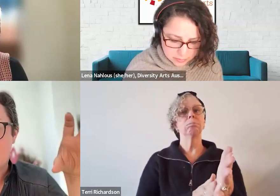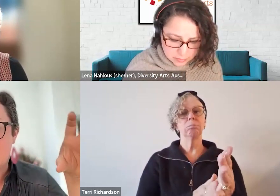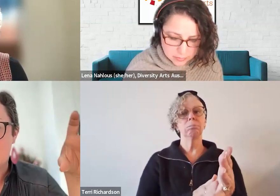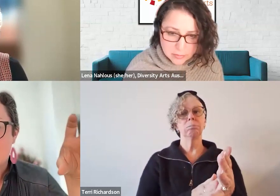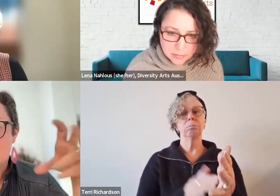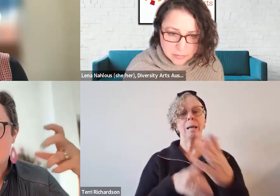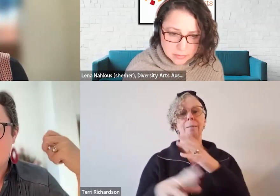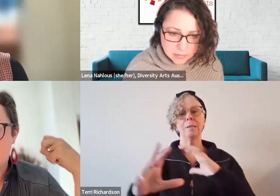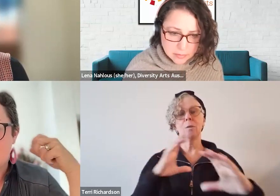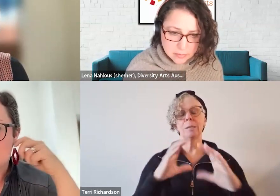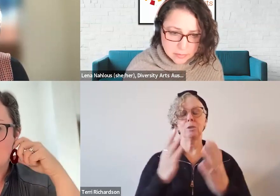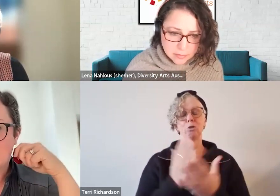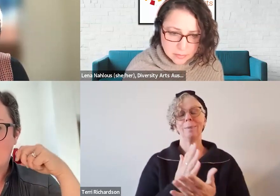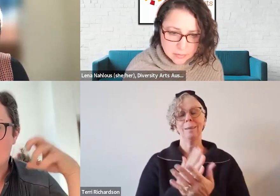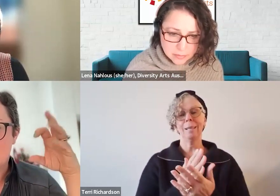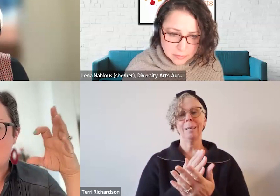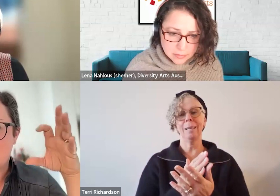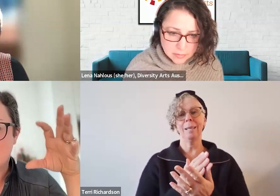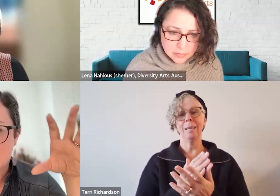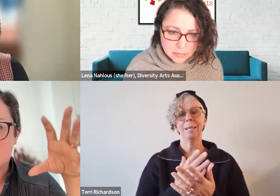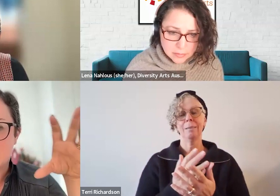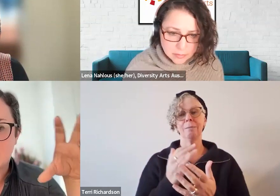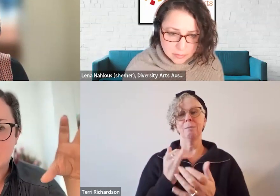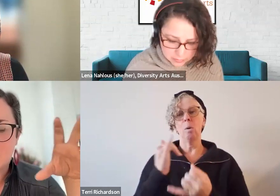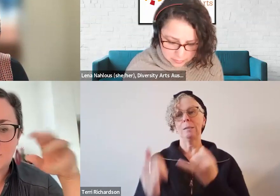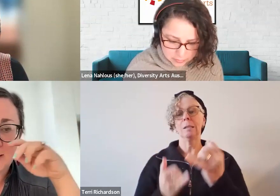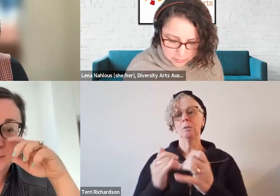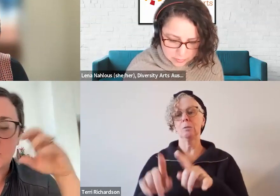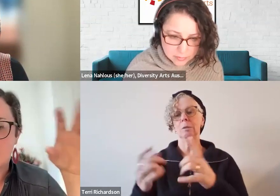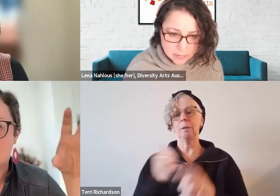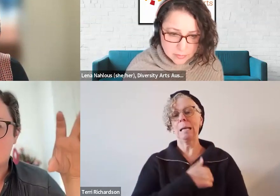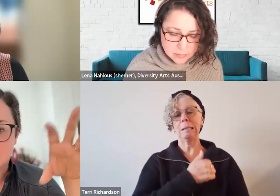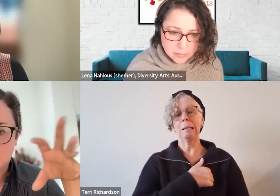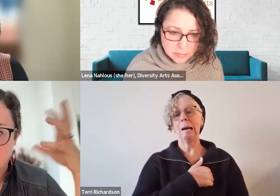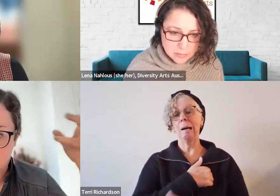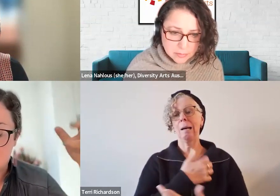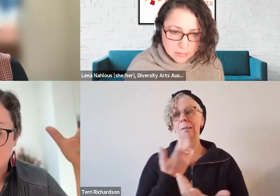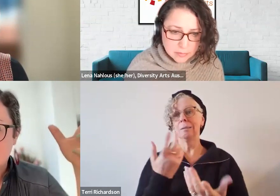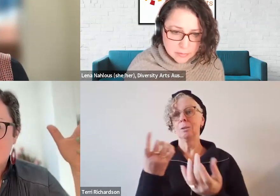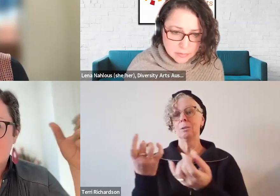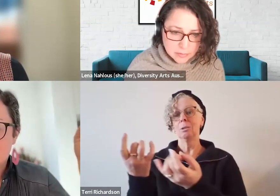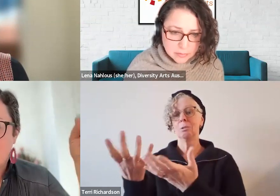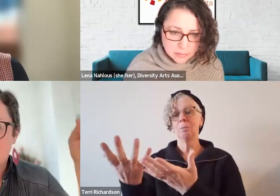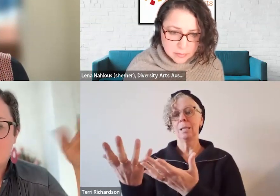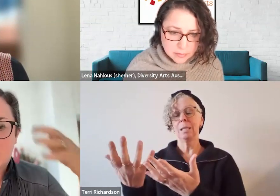compared to some of our international compatriots. Canada, as I mentioned, has got to the point where its national arts